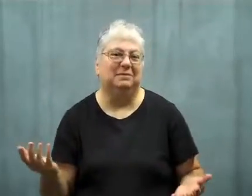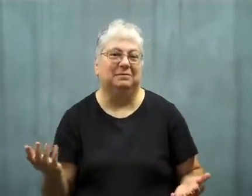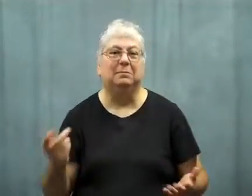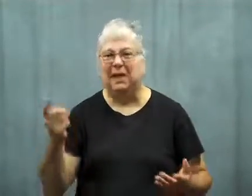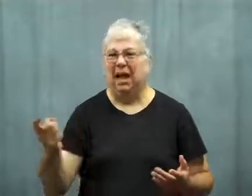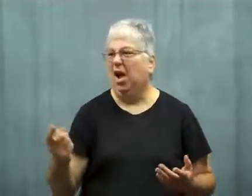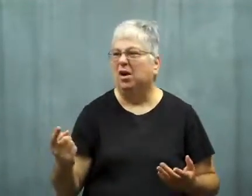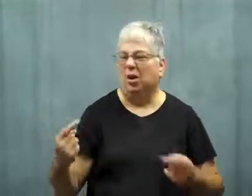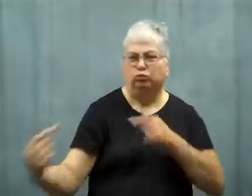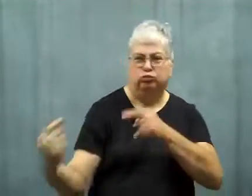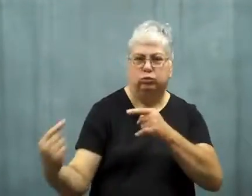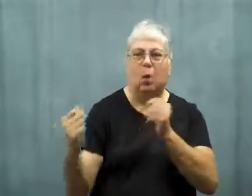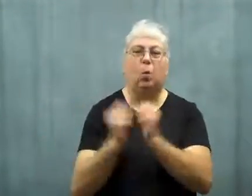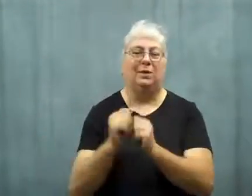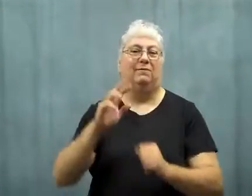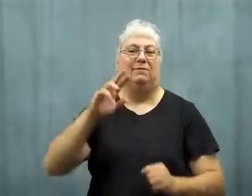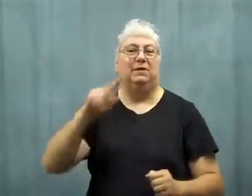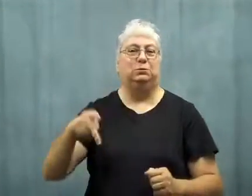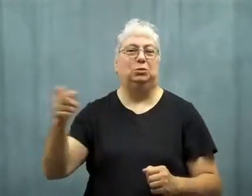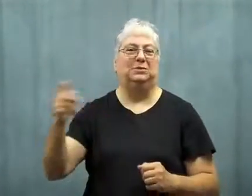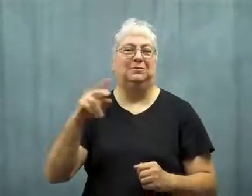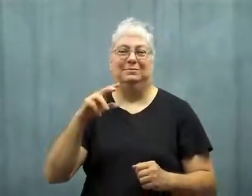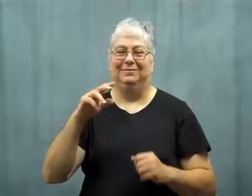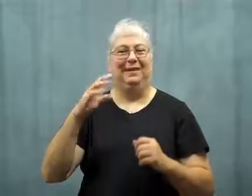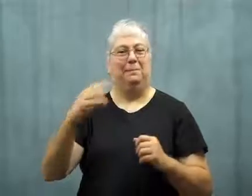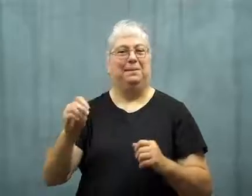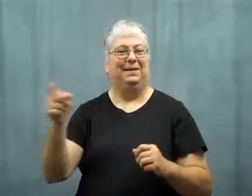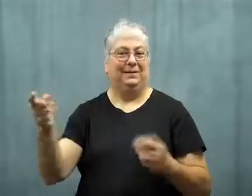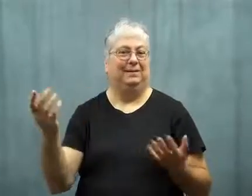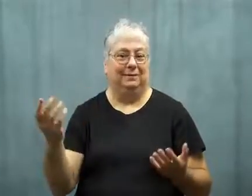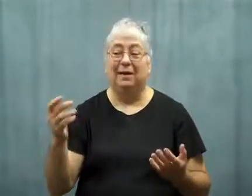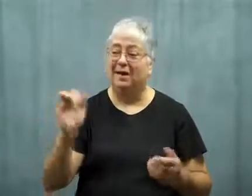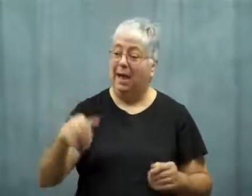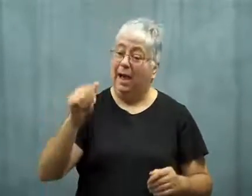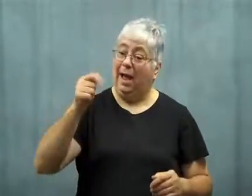He mostly fought with the vice president of the company.